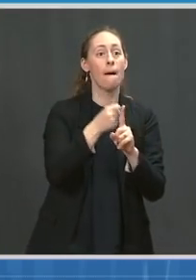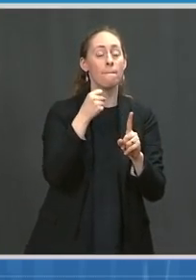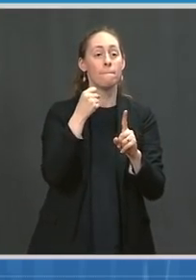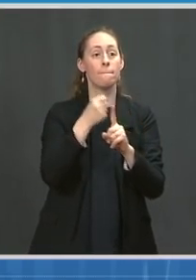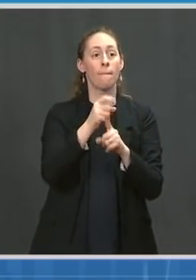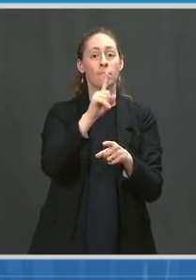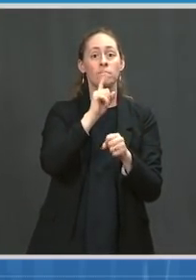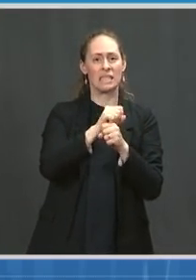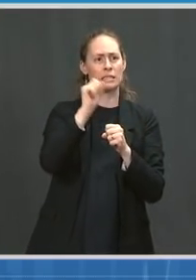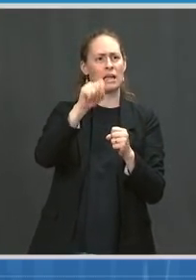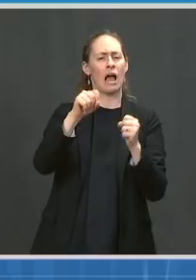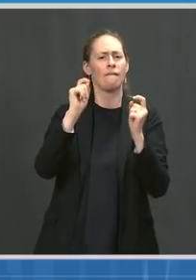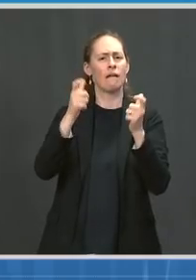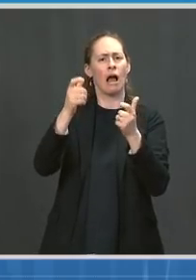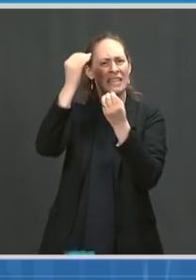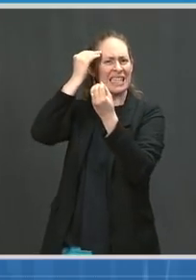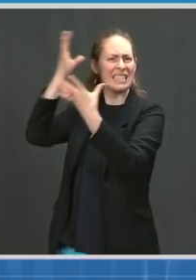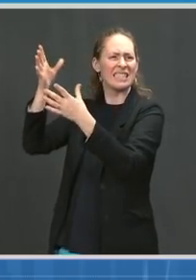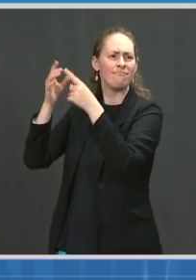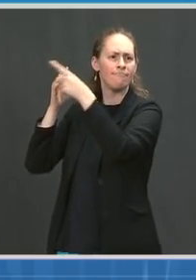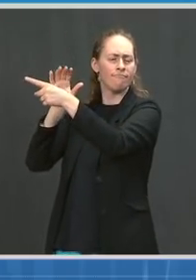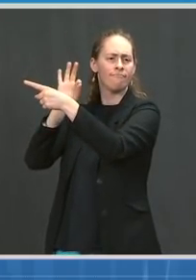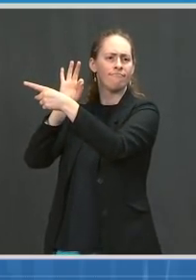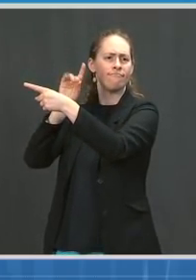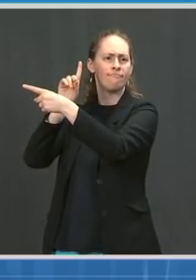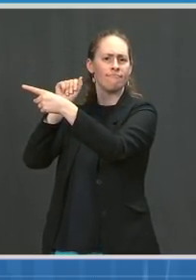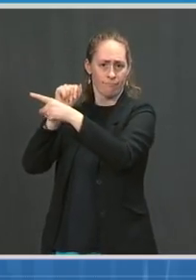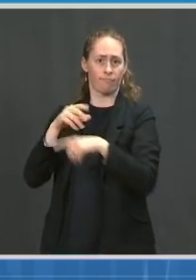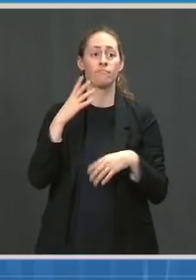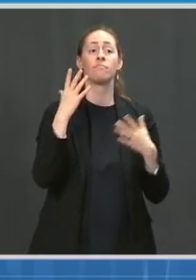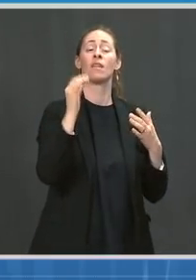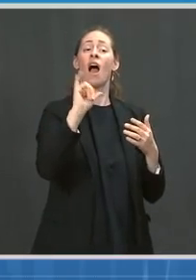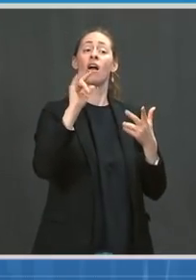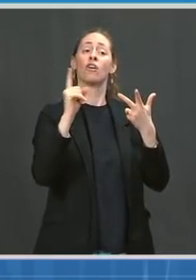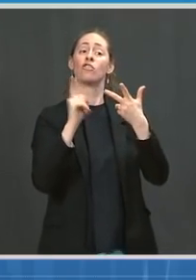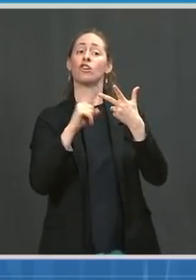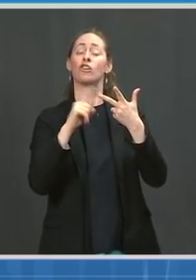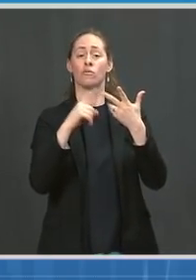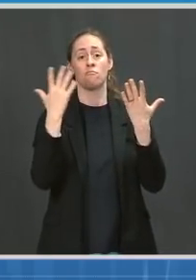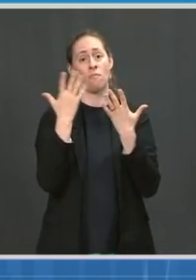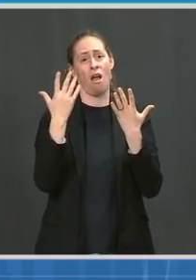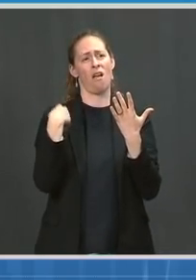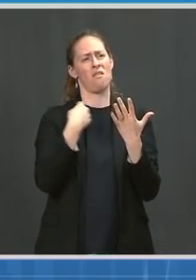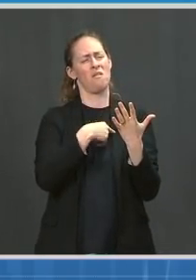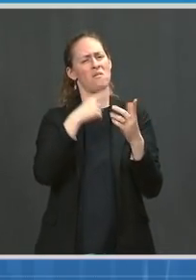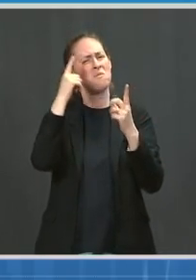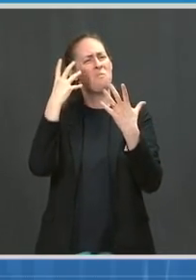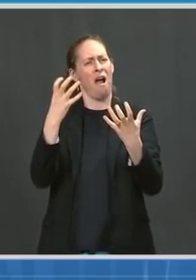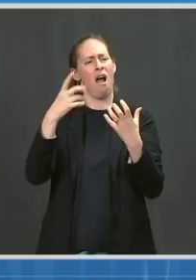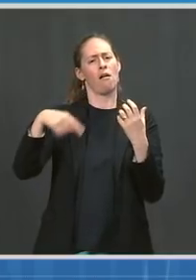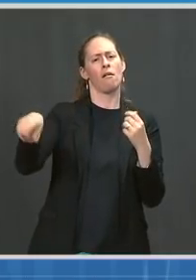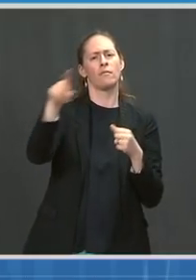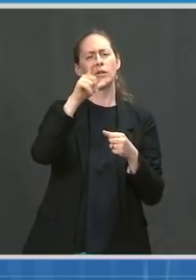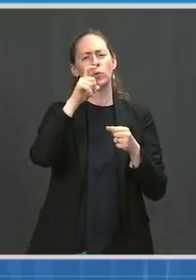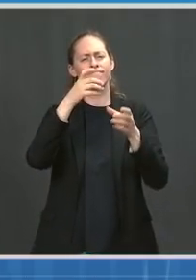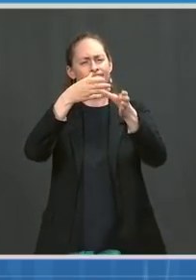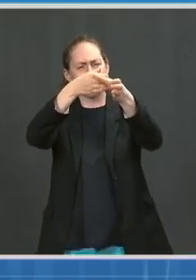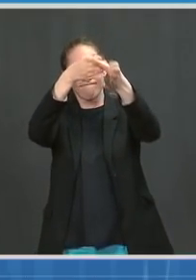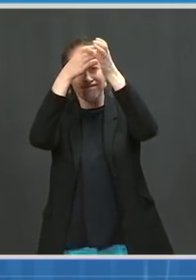And third, the pause will allow our independent committee of scientific experts to review the safety information on this vaccine